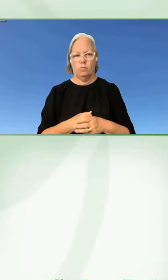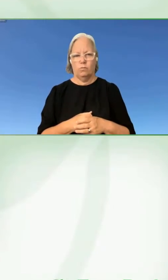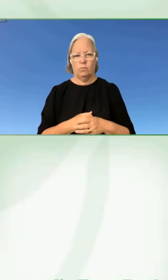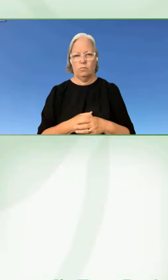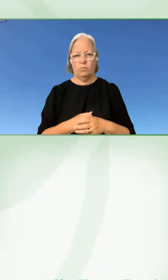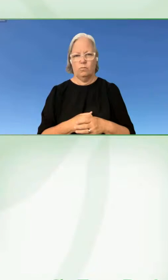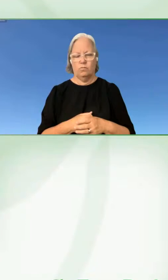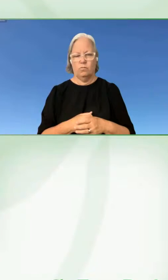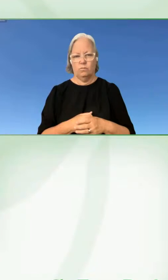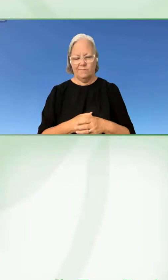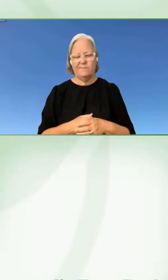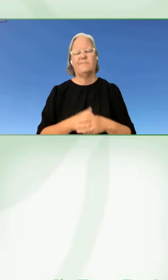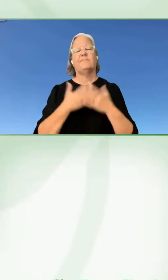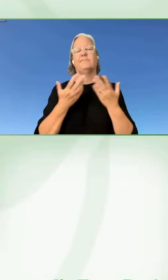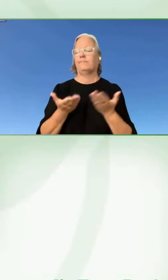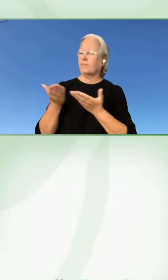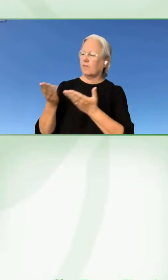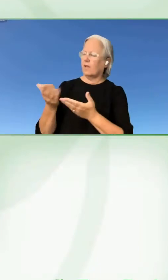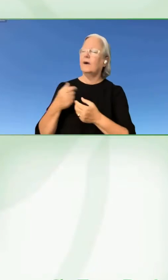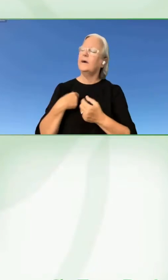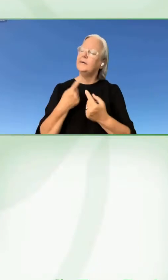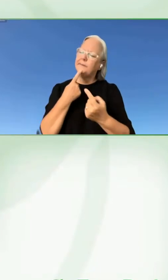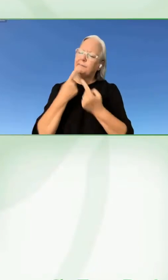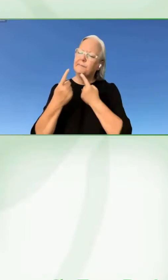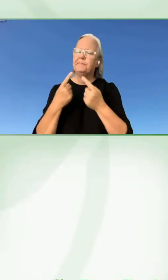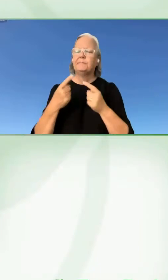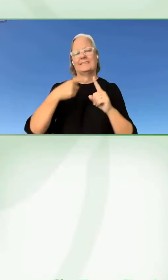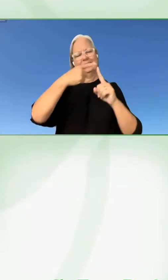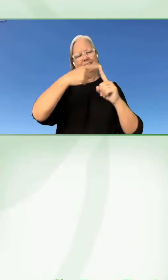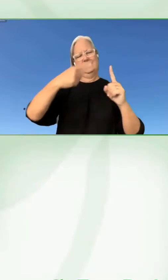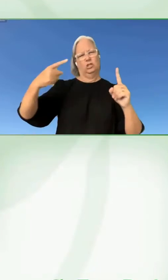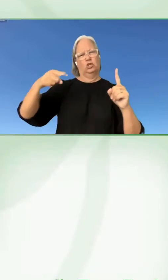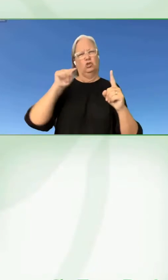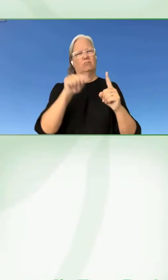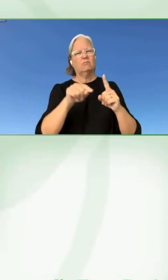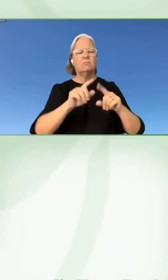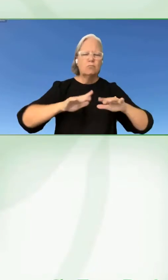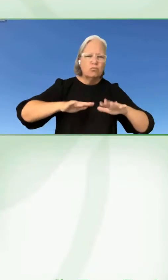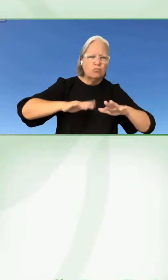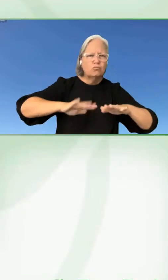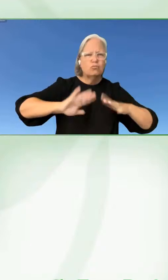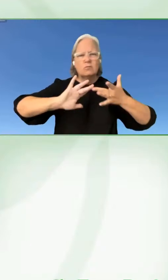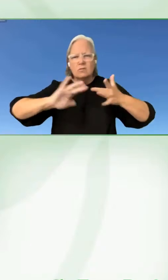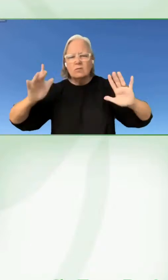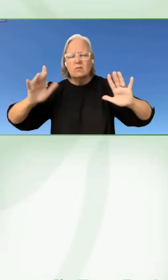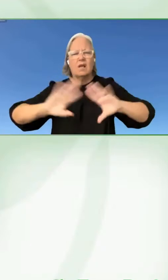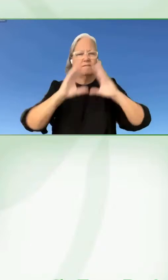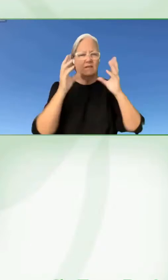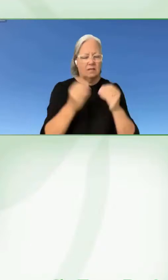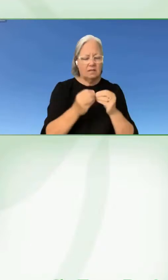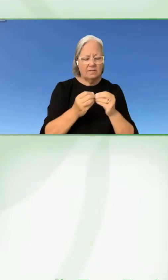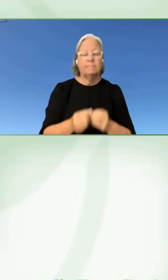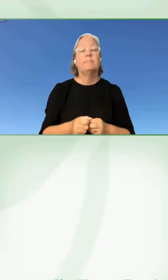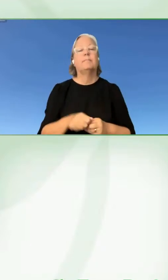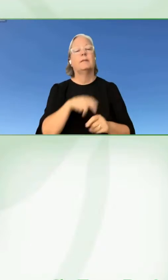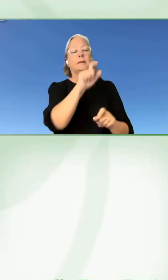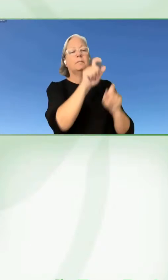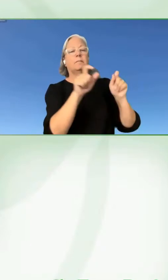Ulvi, when I talk to people about digitalisation and people with disabilities especially are